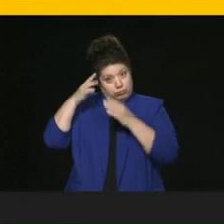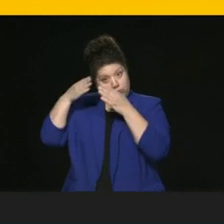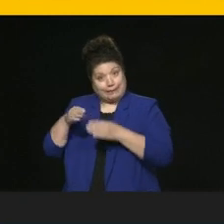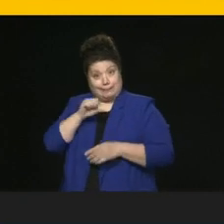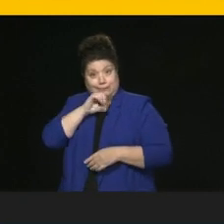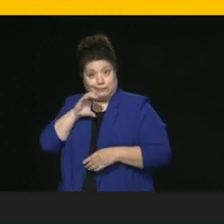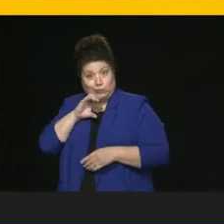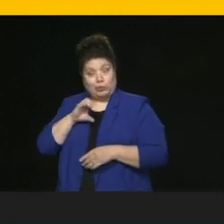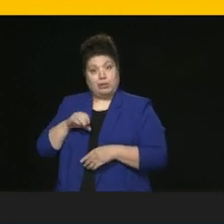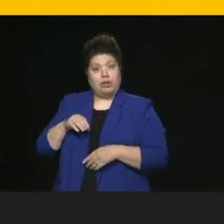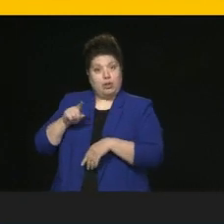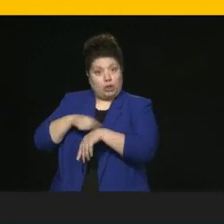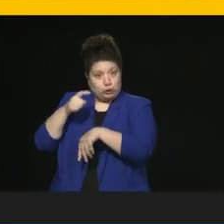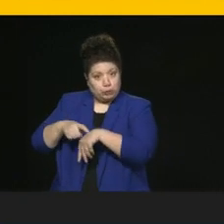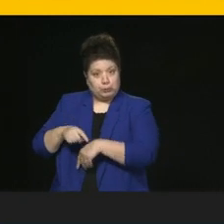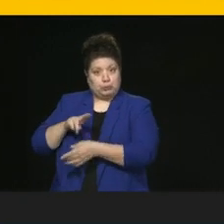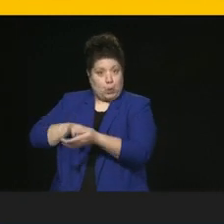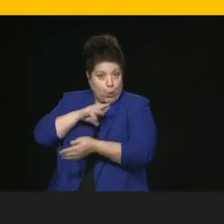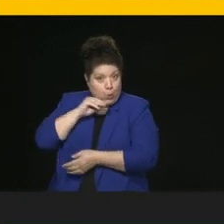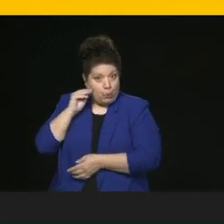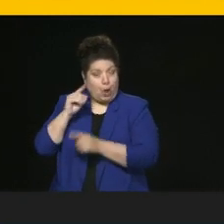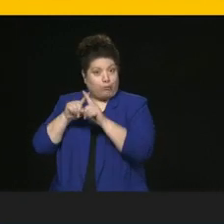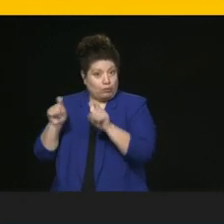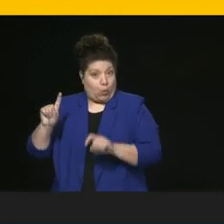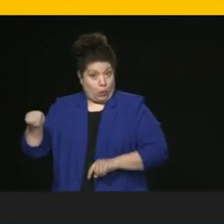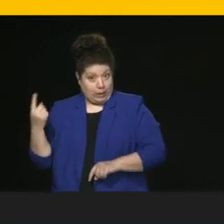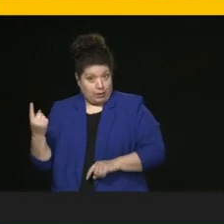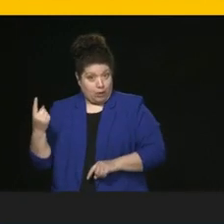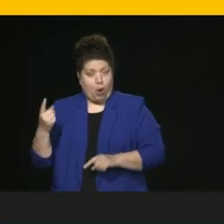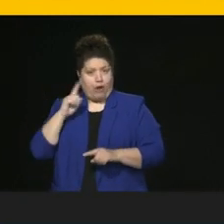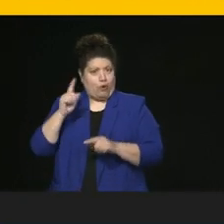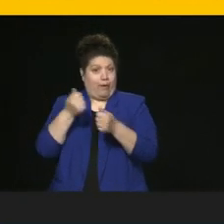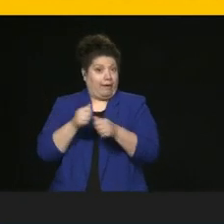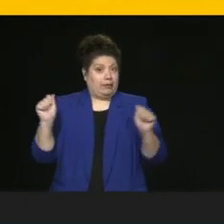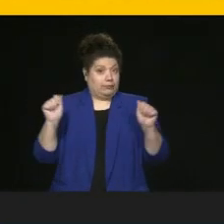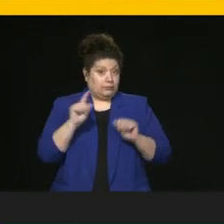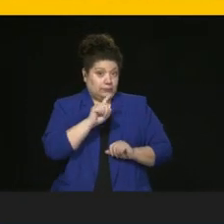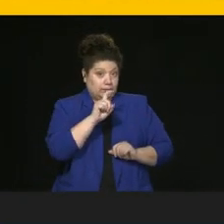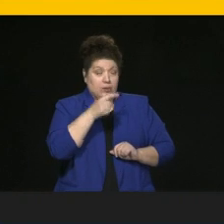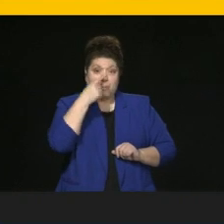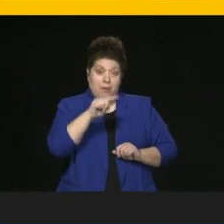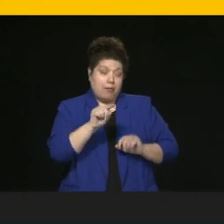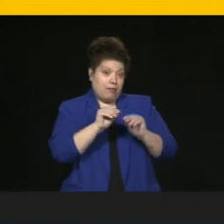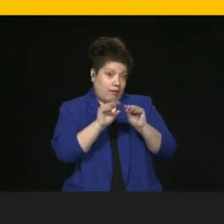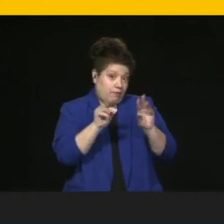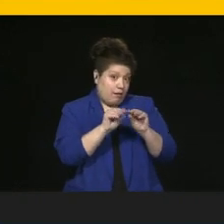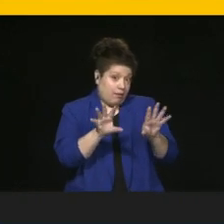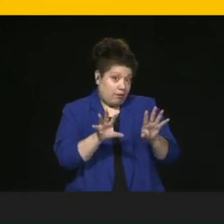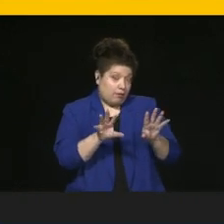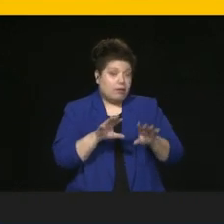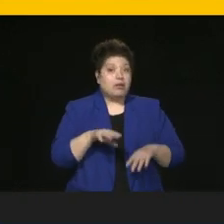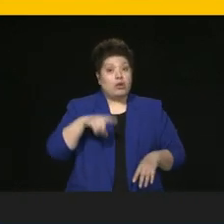IS IT JUST FOR LONG-TERM RESIDENCES OR IS IT OTHER SECTORS?